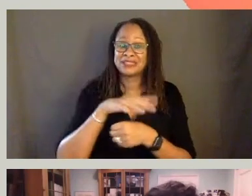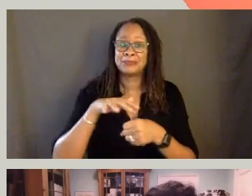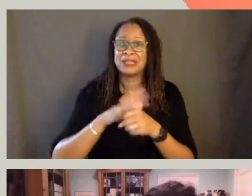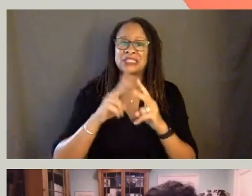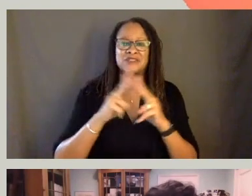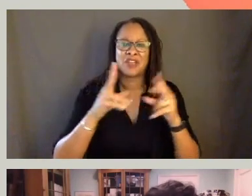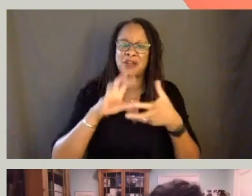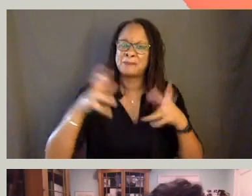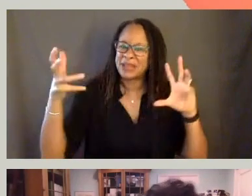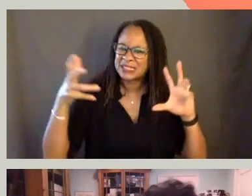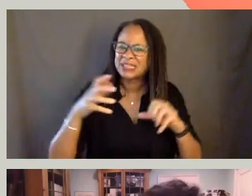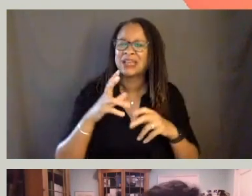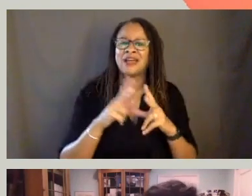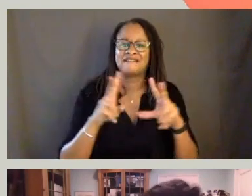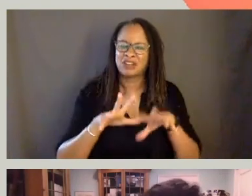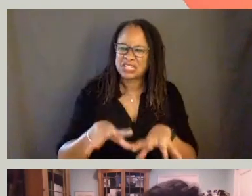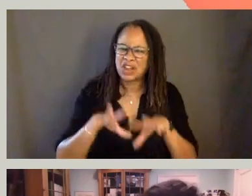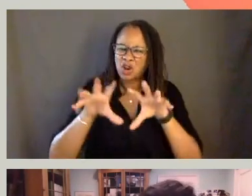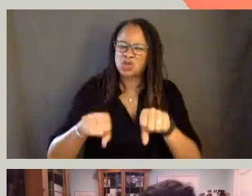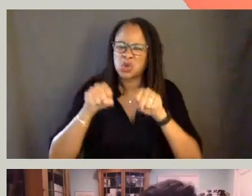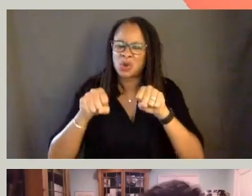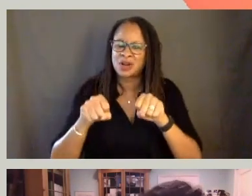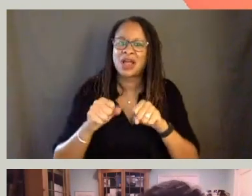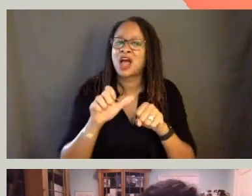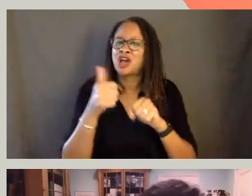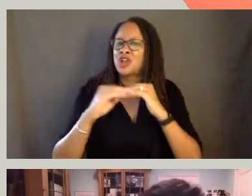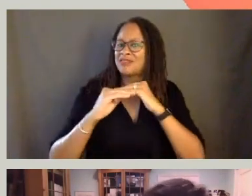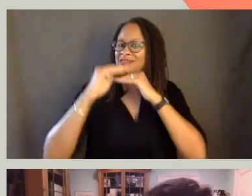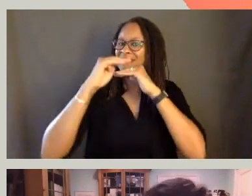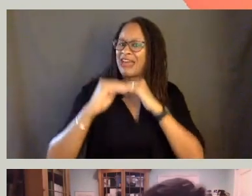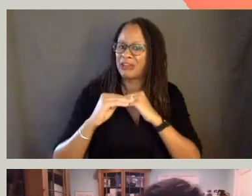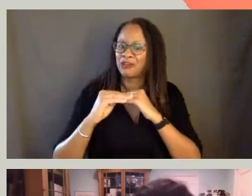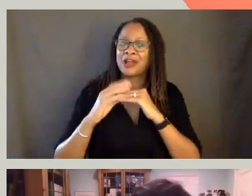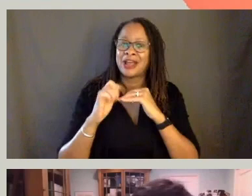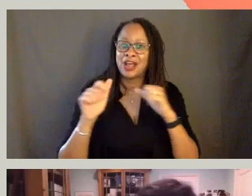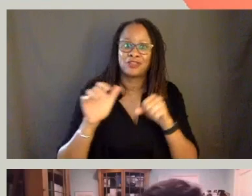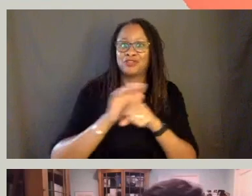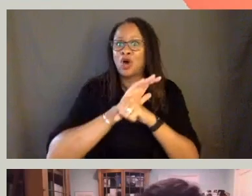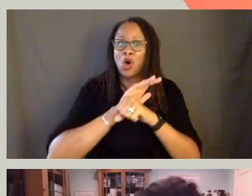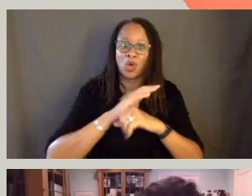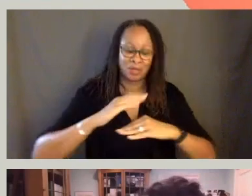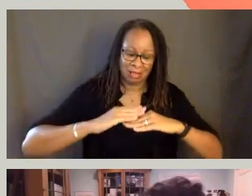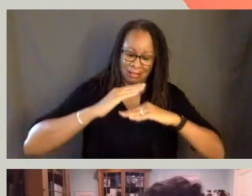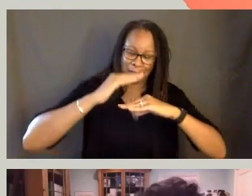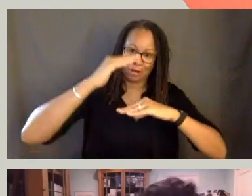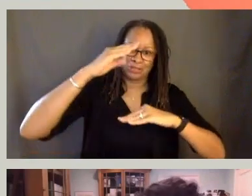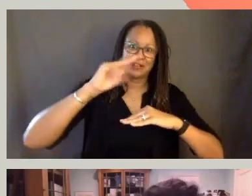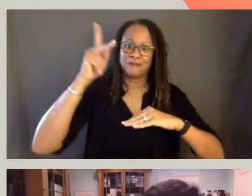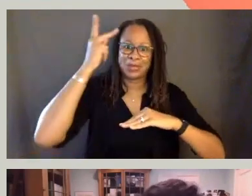and a whole other layer in the layer cake of political power and political stuff.